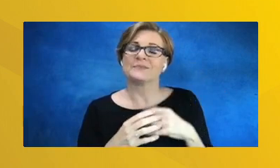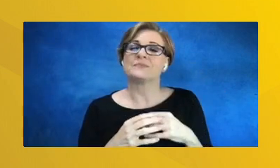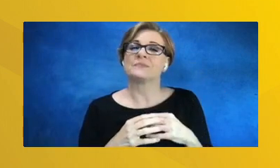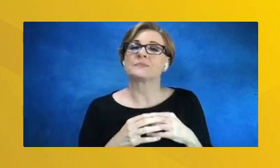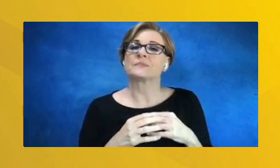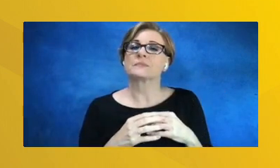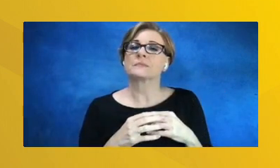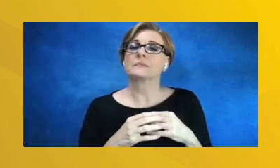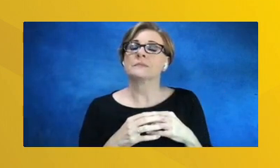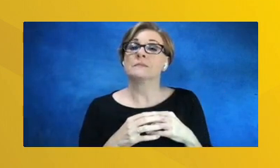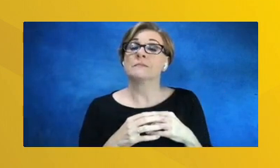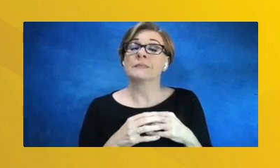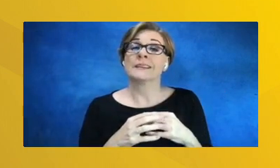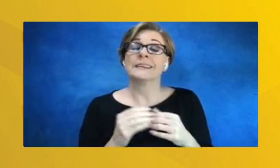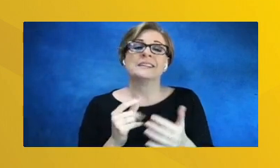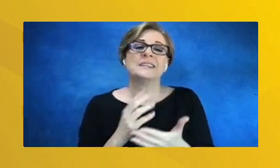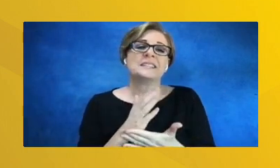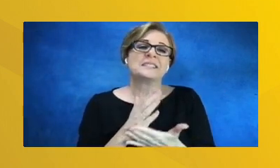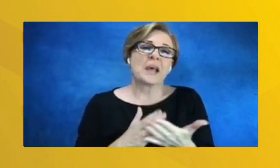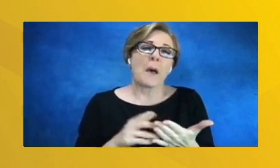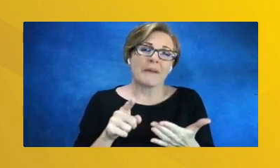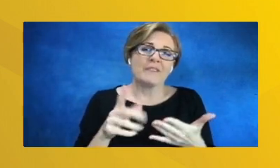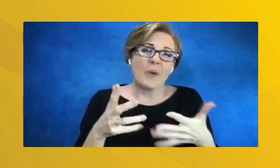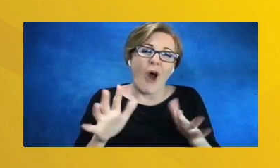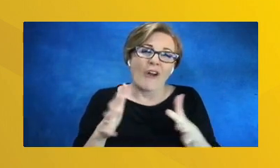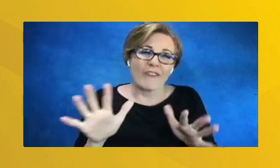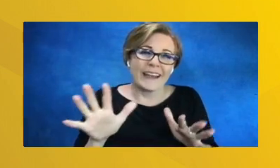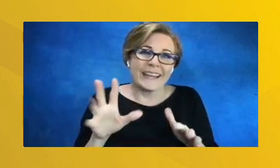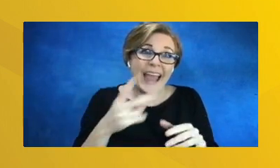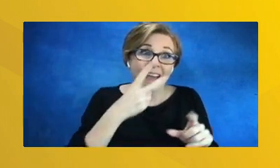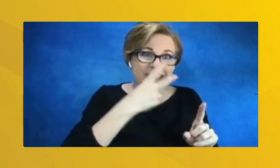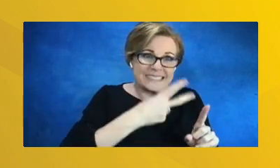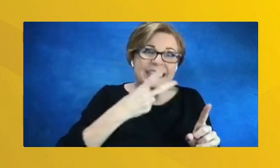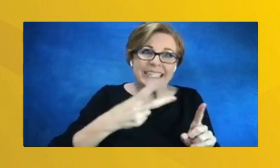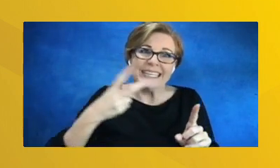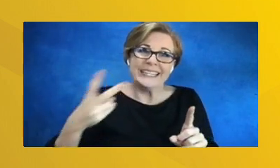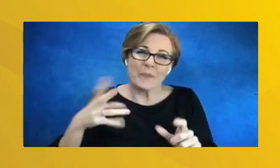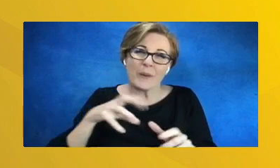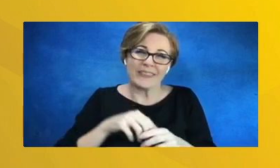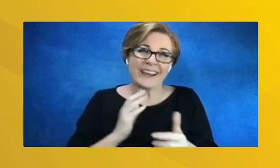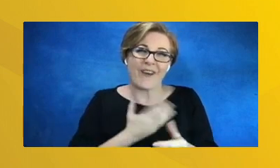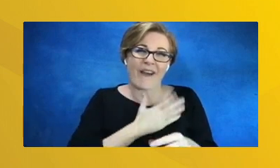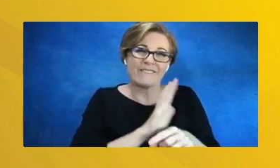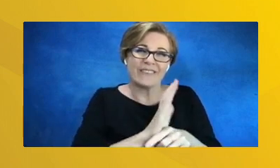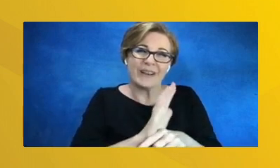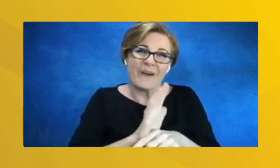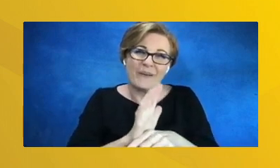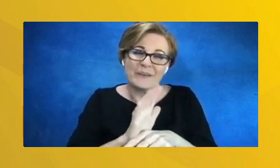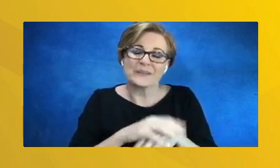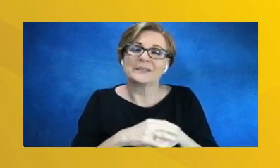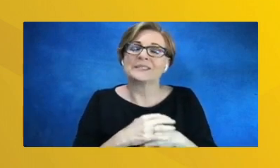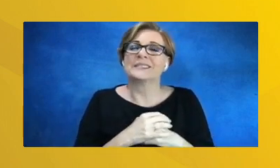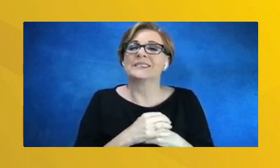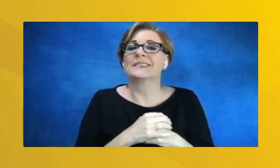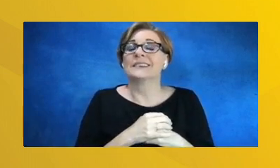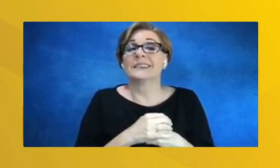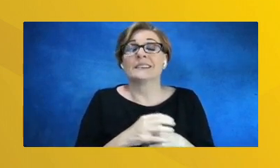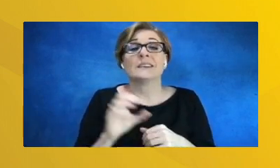pick up on in the quick little videos you've seen in this presentation, such as object-based learning.